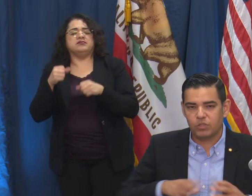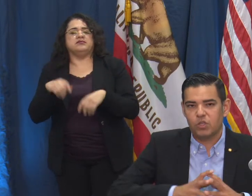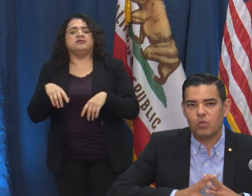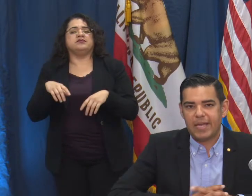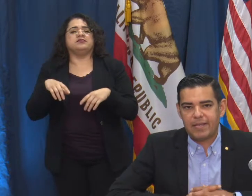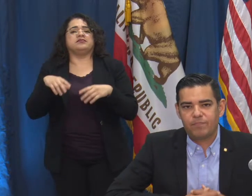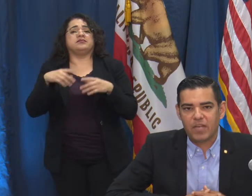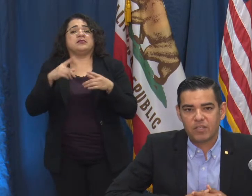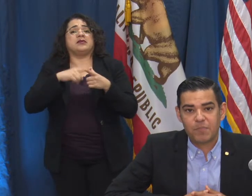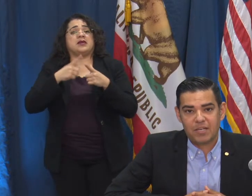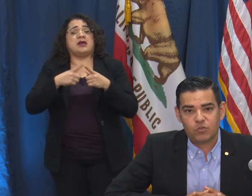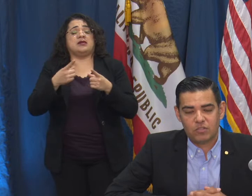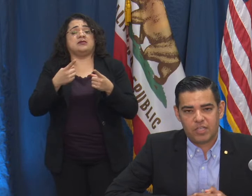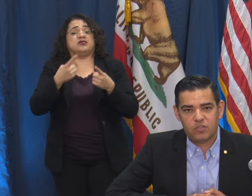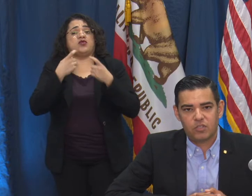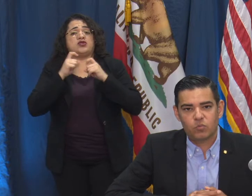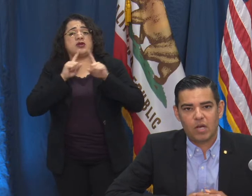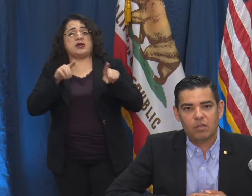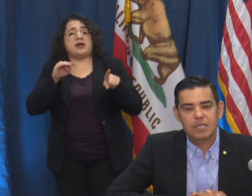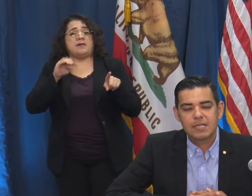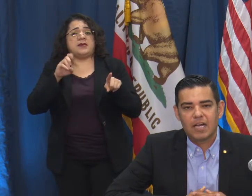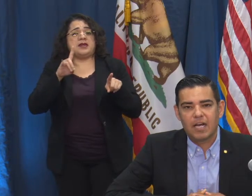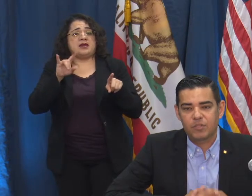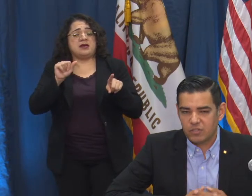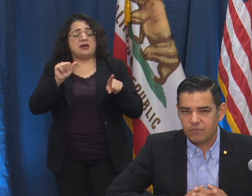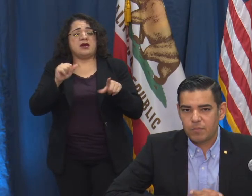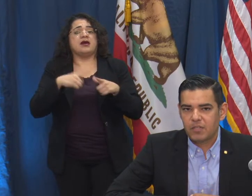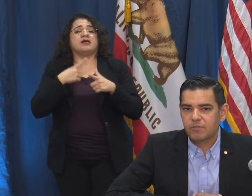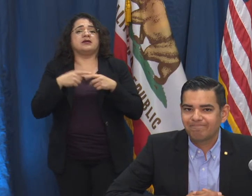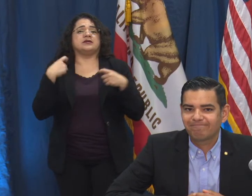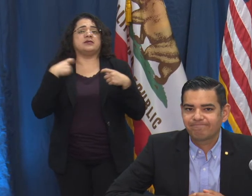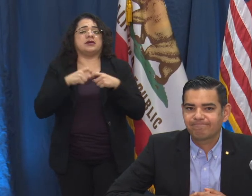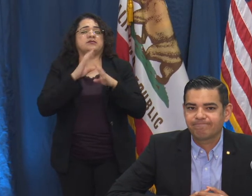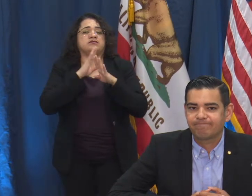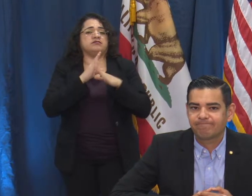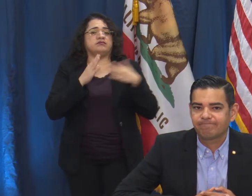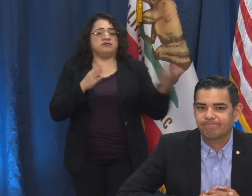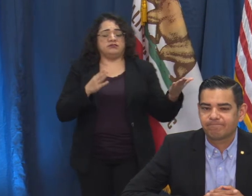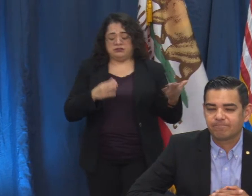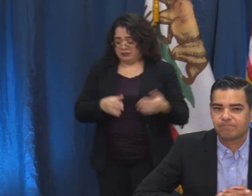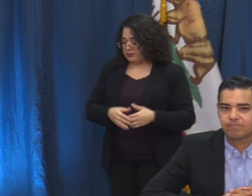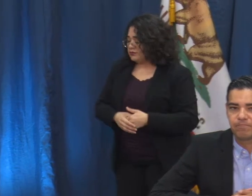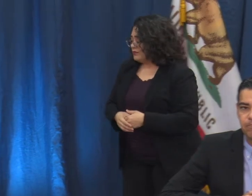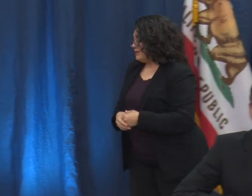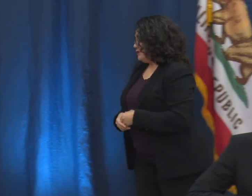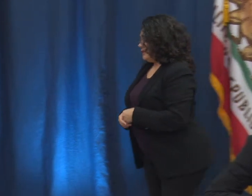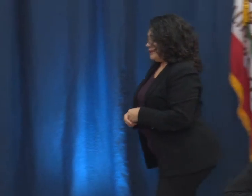will do a Spanish translation as well in just a few minutes. Thank You Mayor. Good